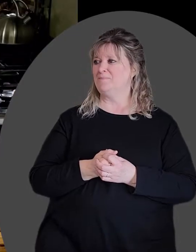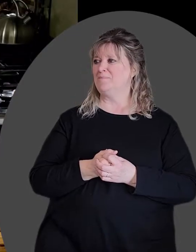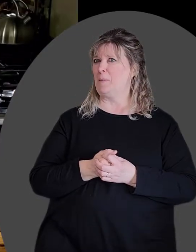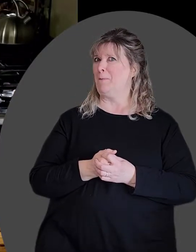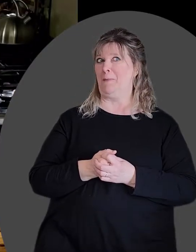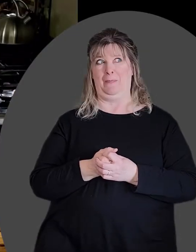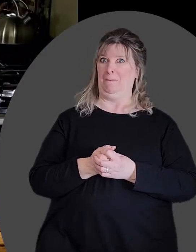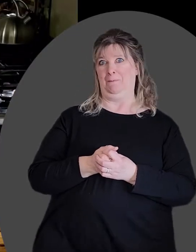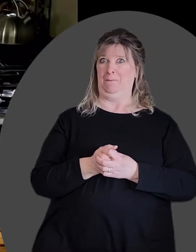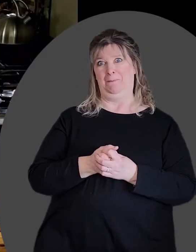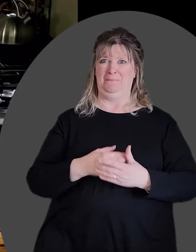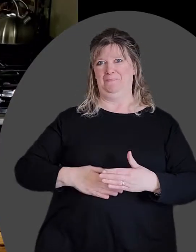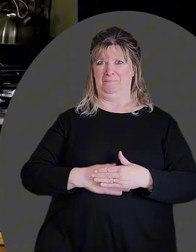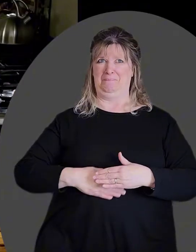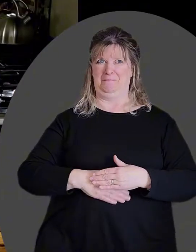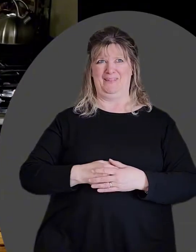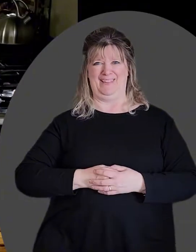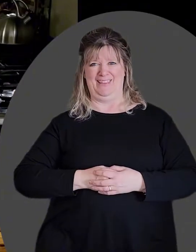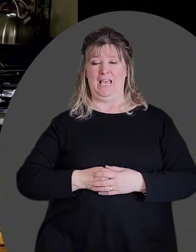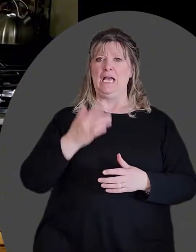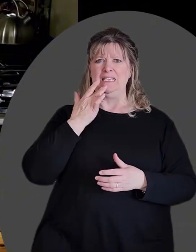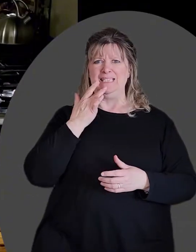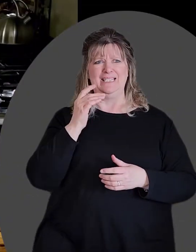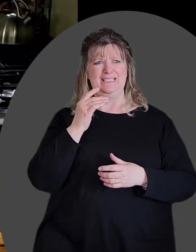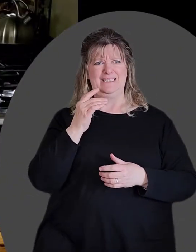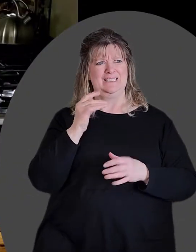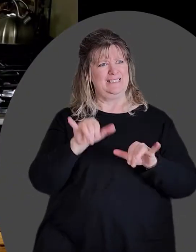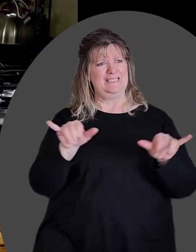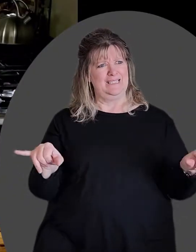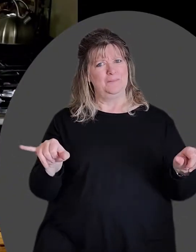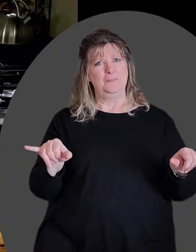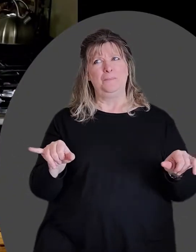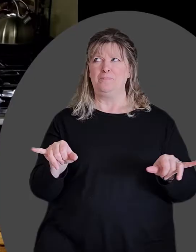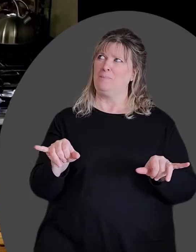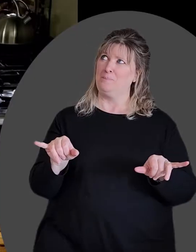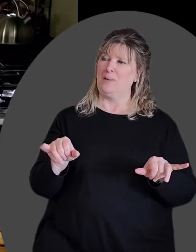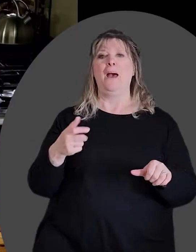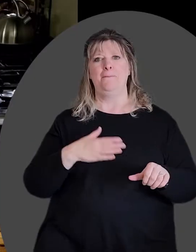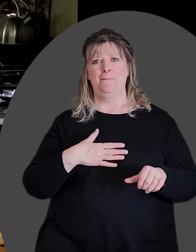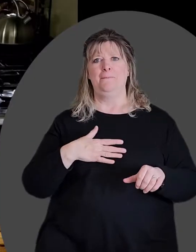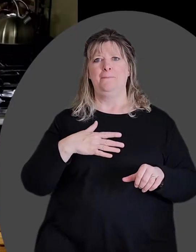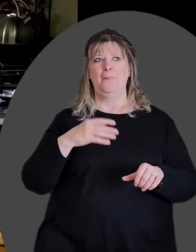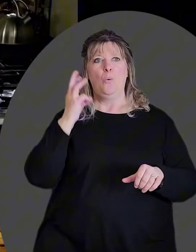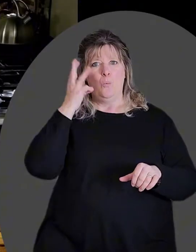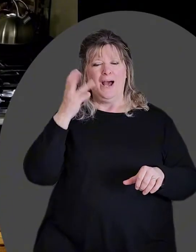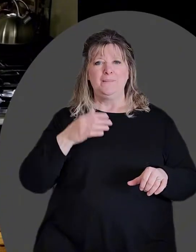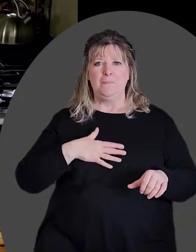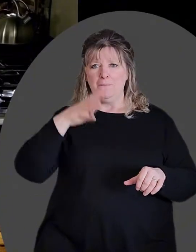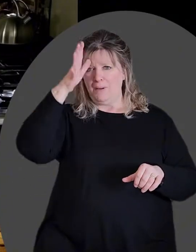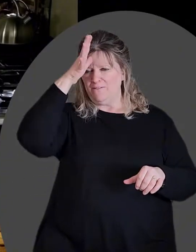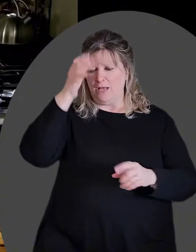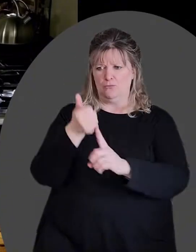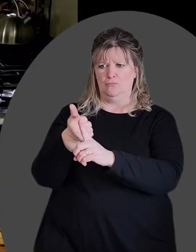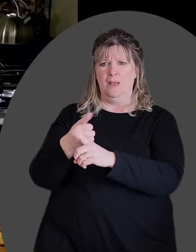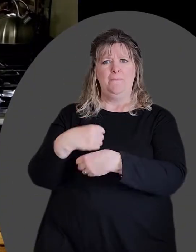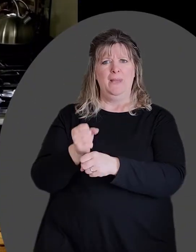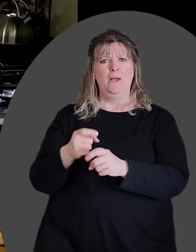hmm it tastes just like the wine my father used to make when I was a little kid tastes really good